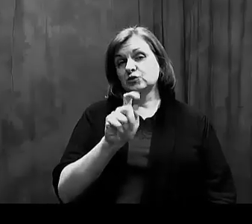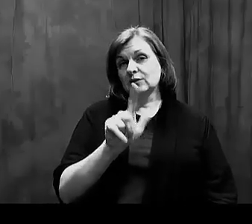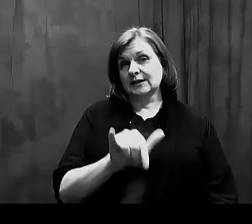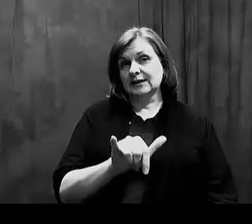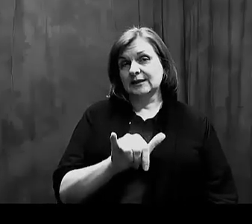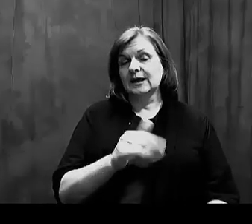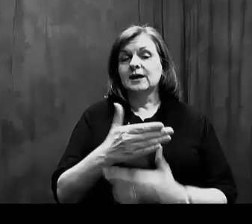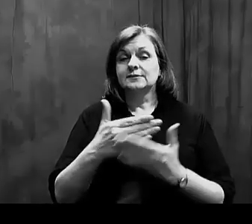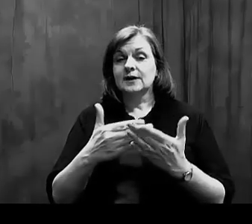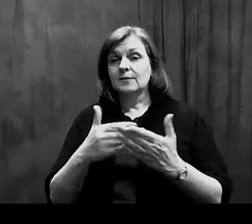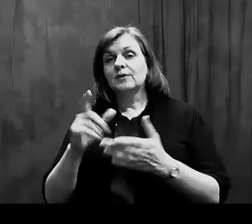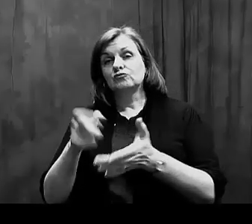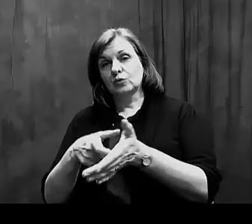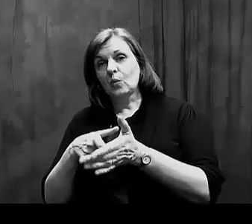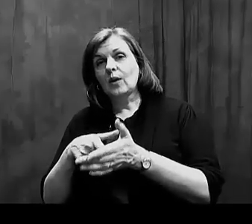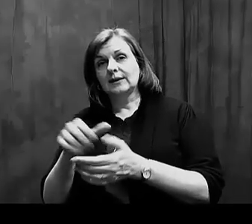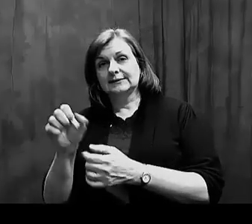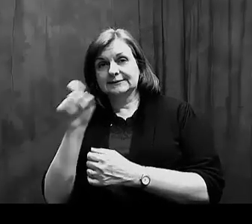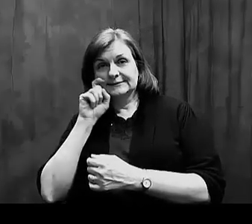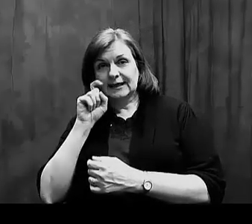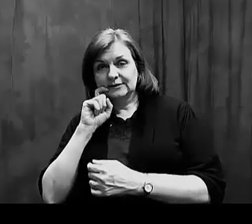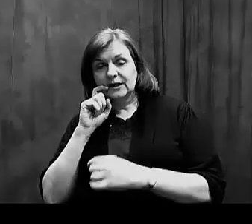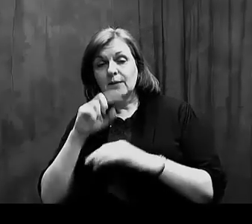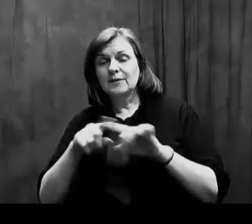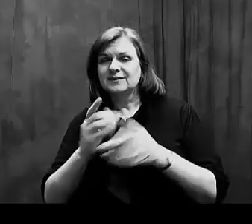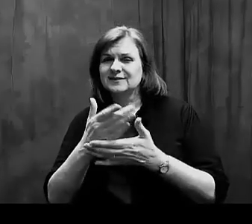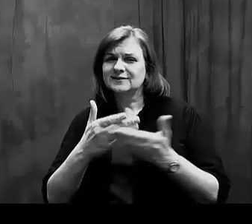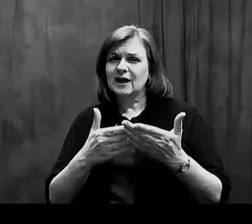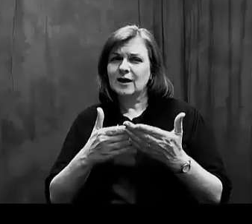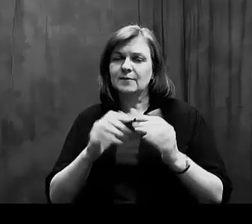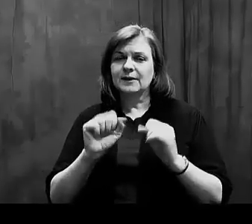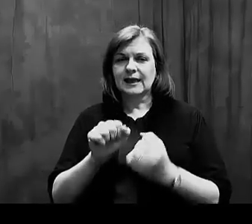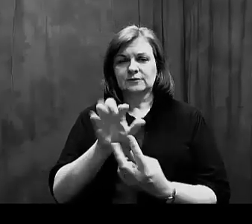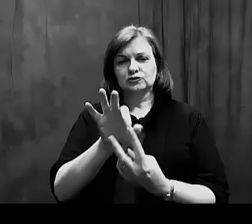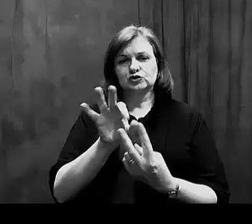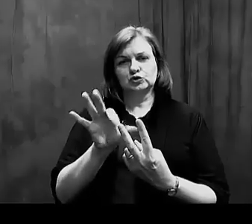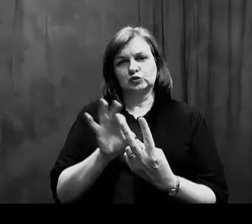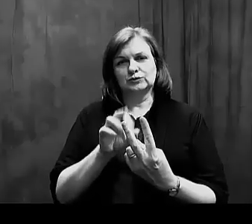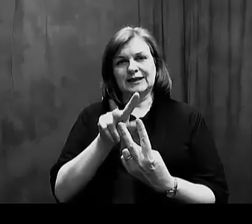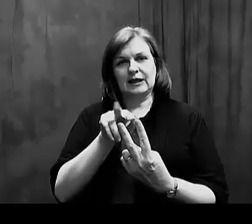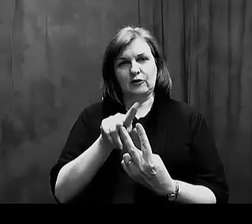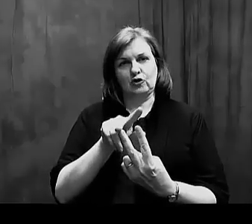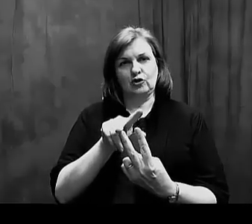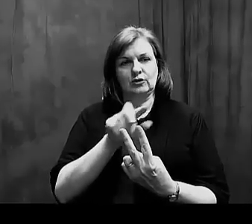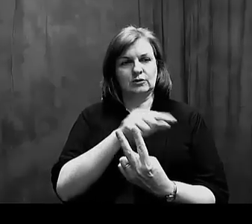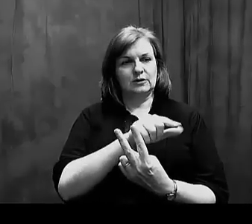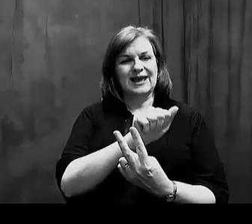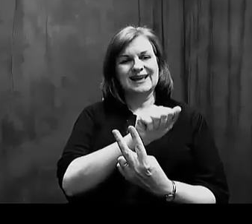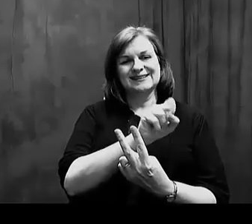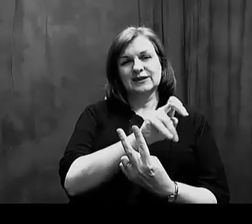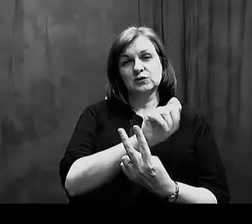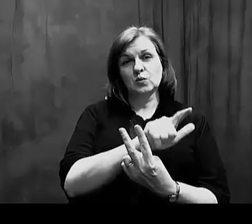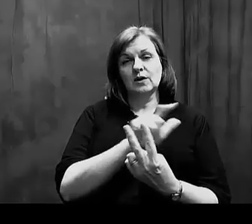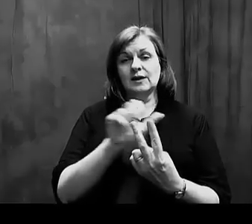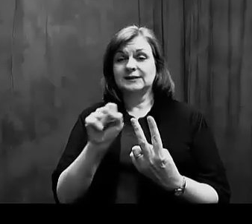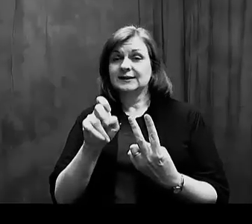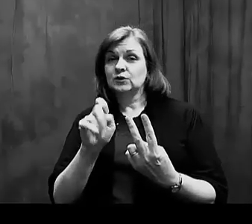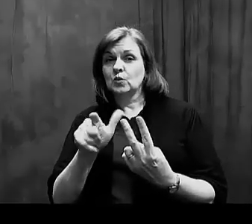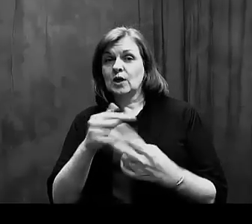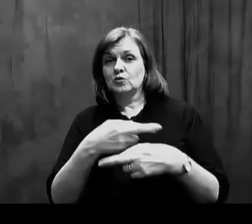and some actually can choose asexual or sexual reproduction based on their current needs